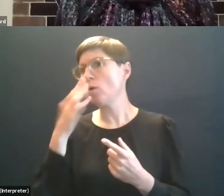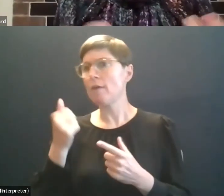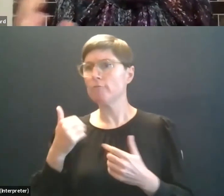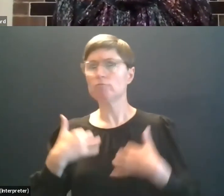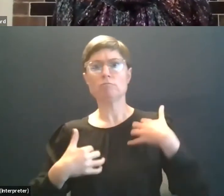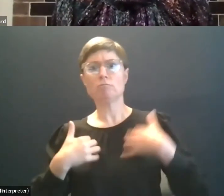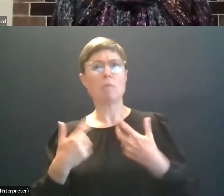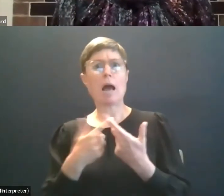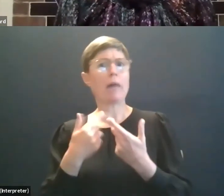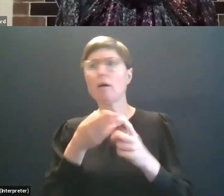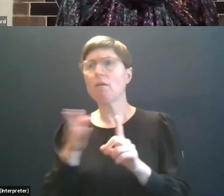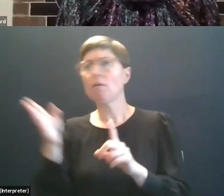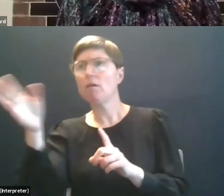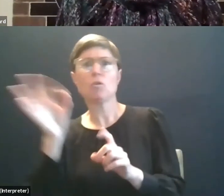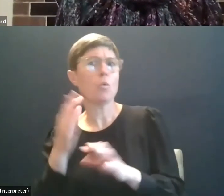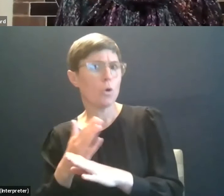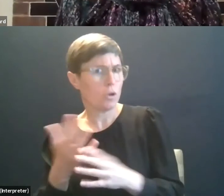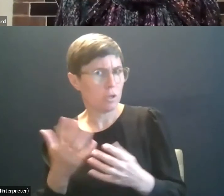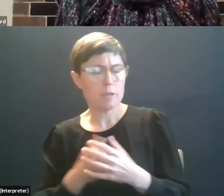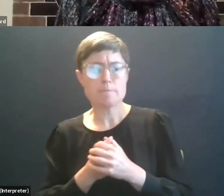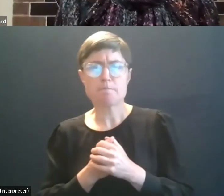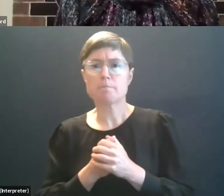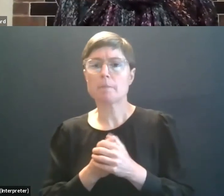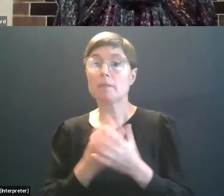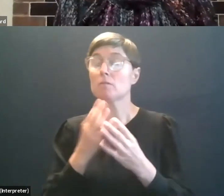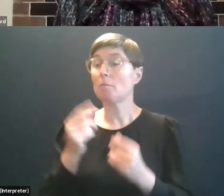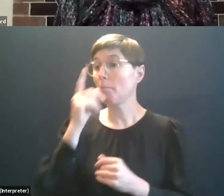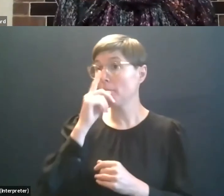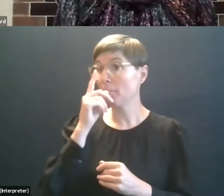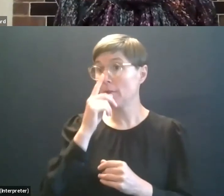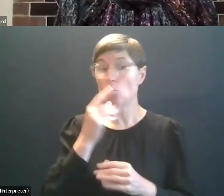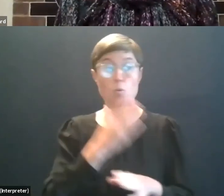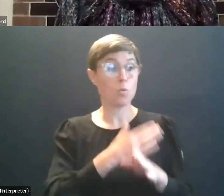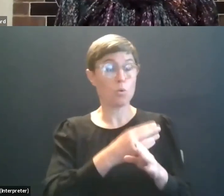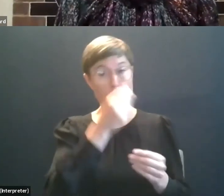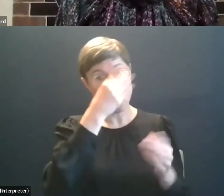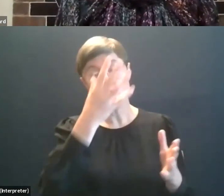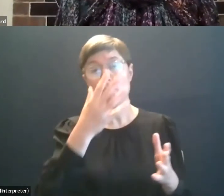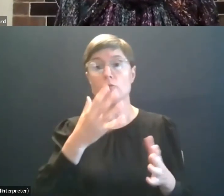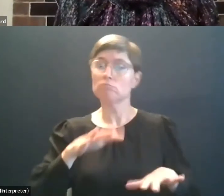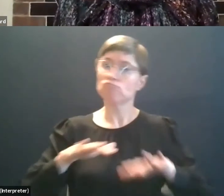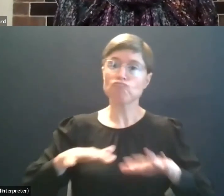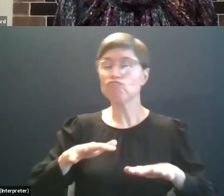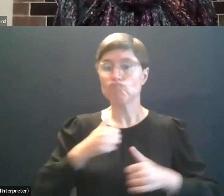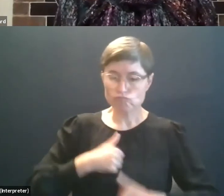you know, people who are taking time off work to care for children, people who are of post-work